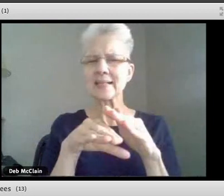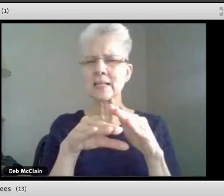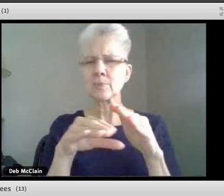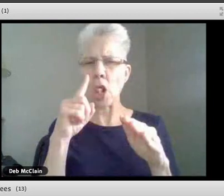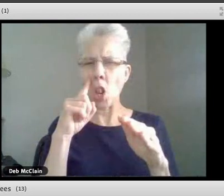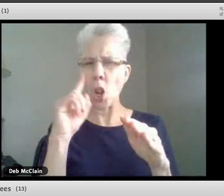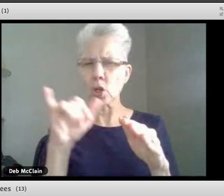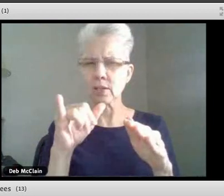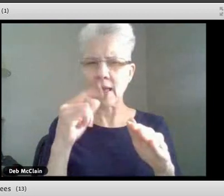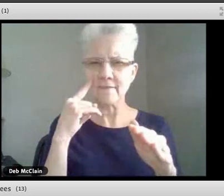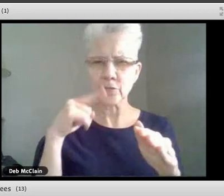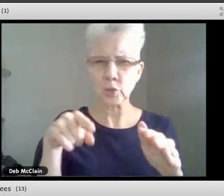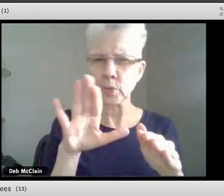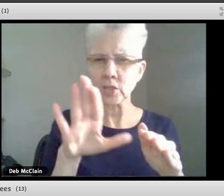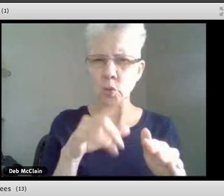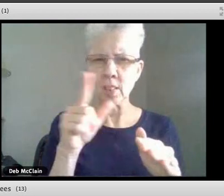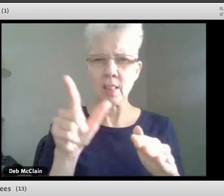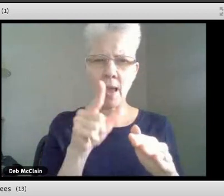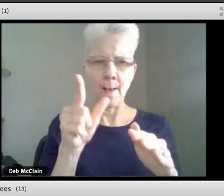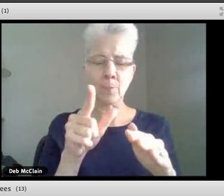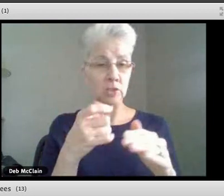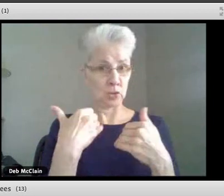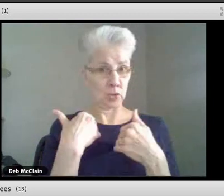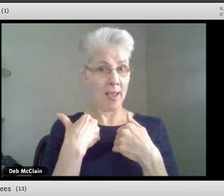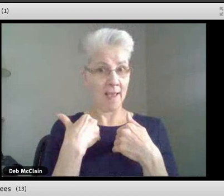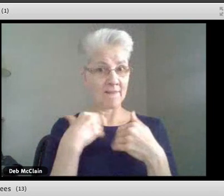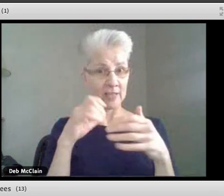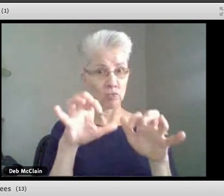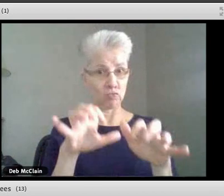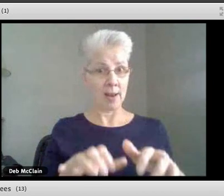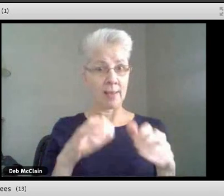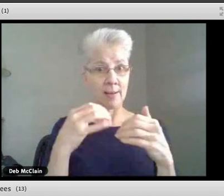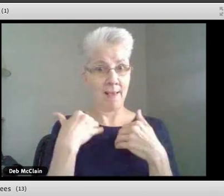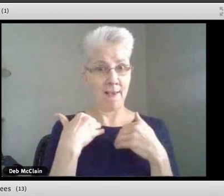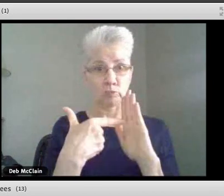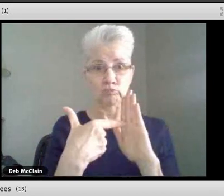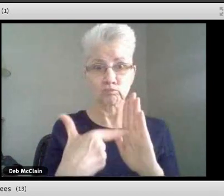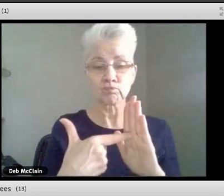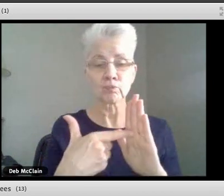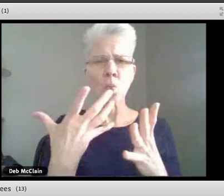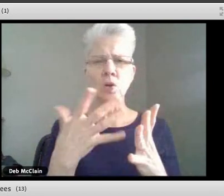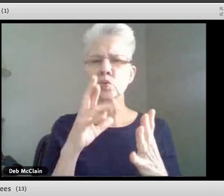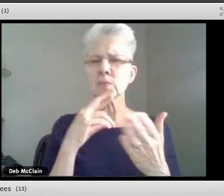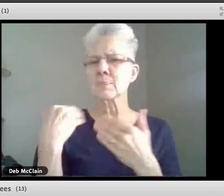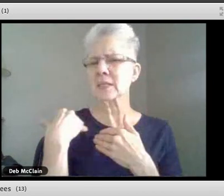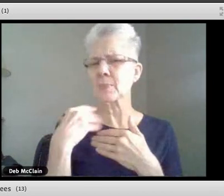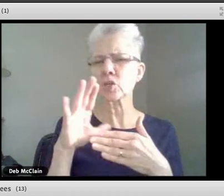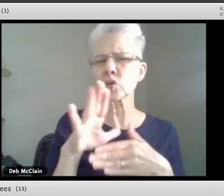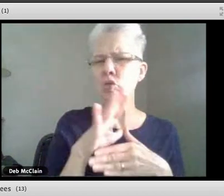Do you have it in writing? What's your responsibility? What's your role in terms of being a librarian